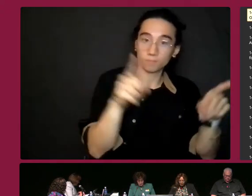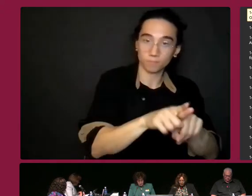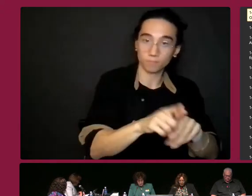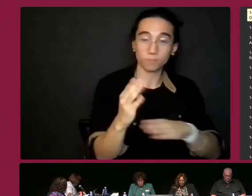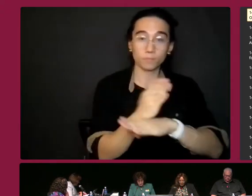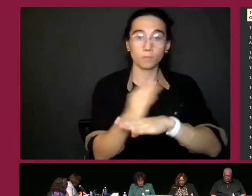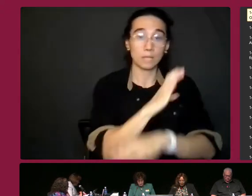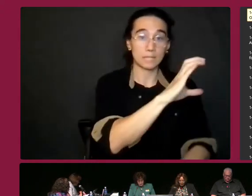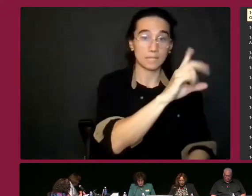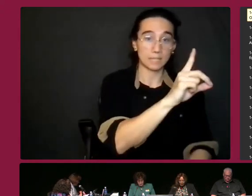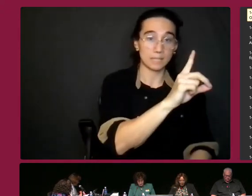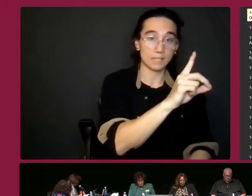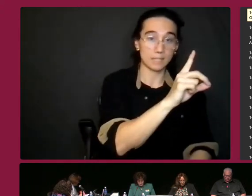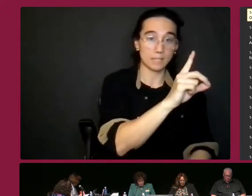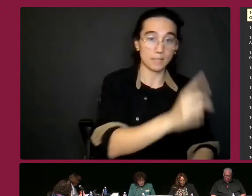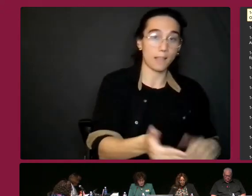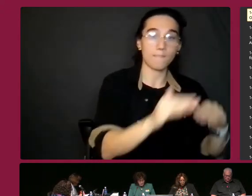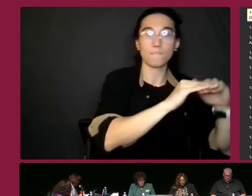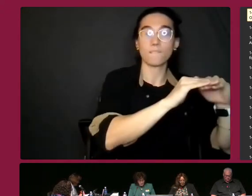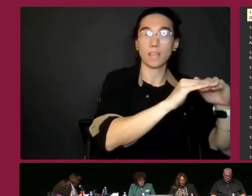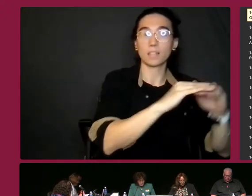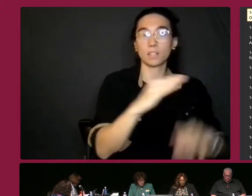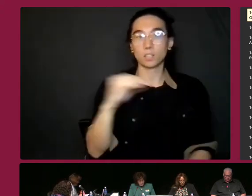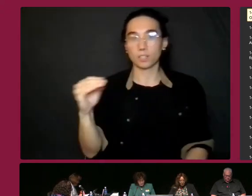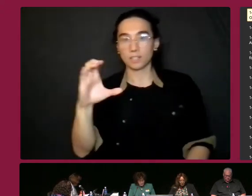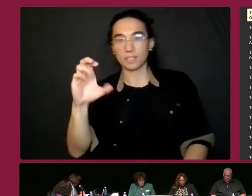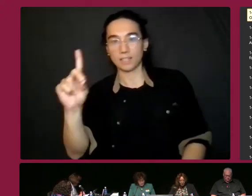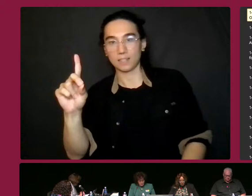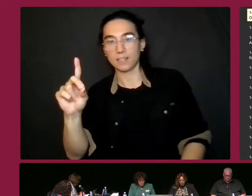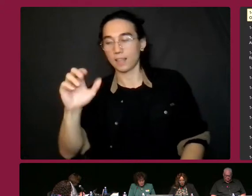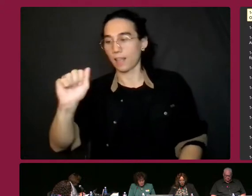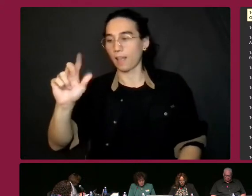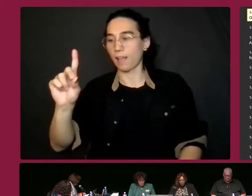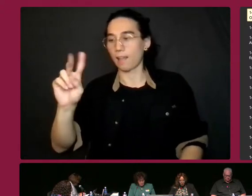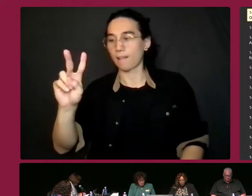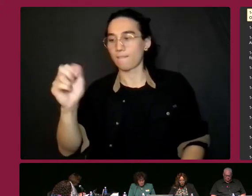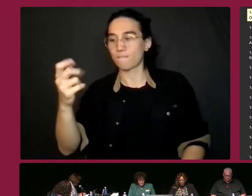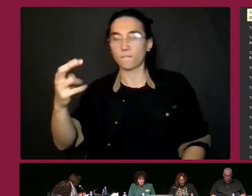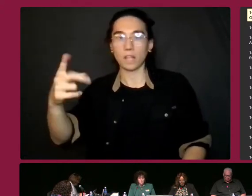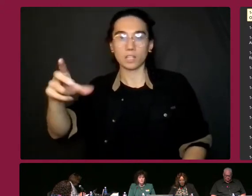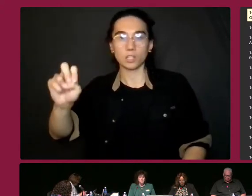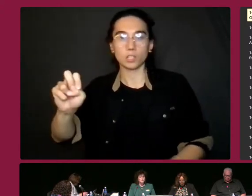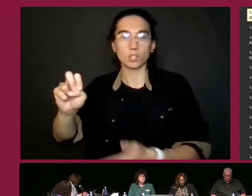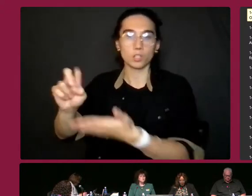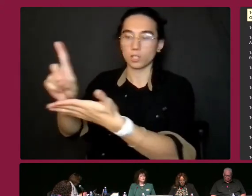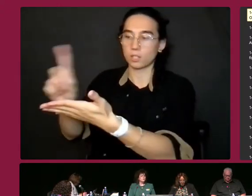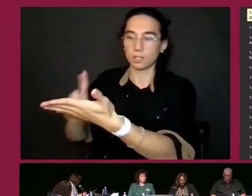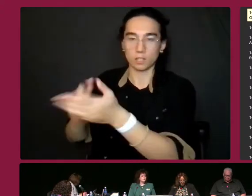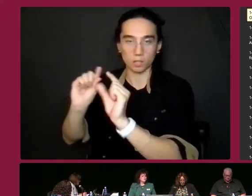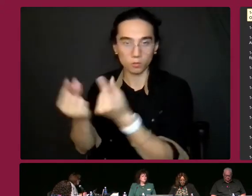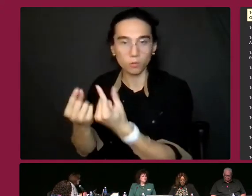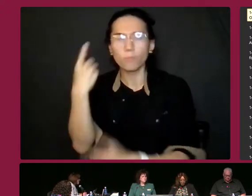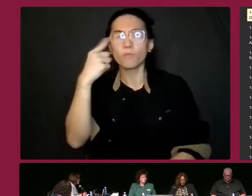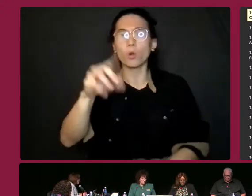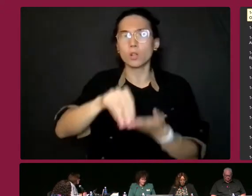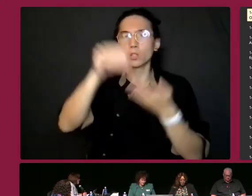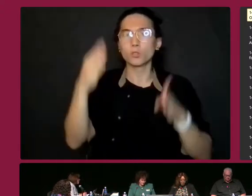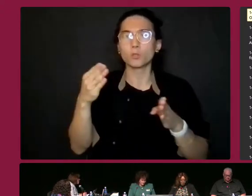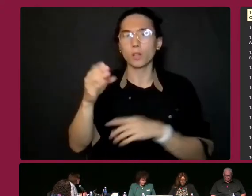and DBA Advantage Design Group and Antelope Valley College for student orientation videos. May I get a motion? So moved. Second.